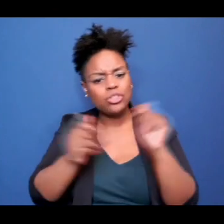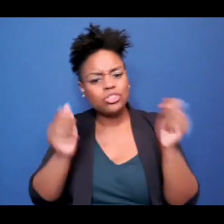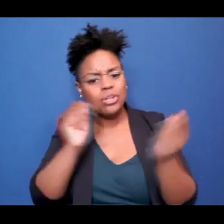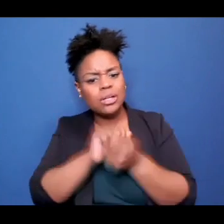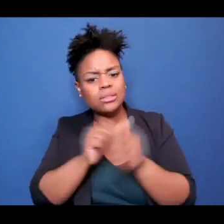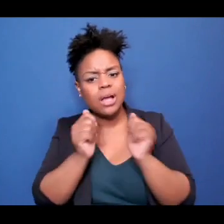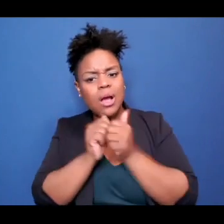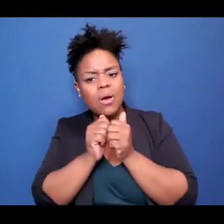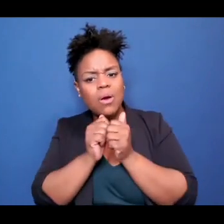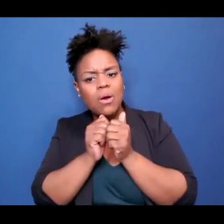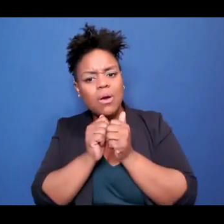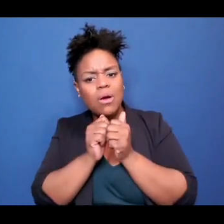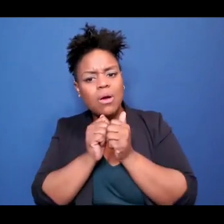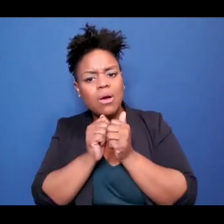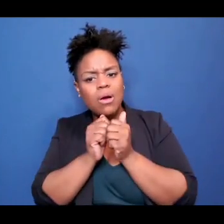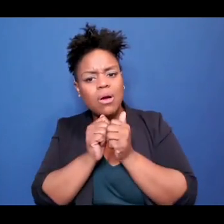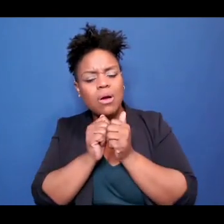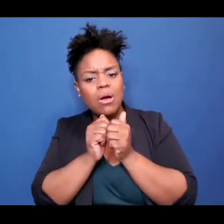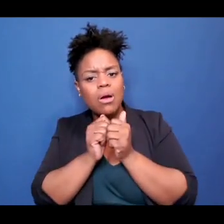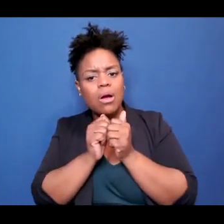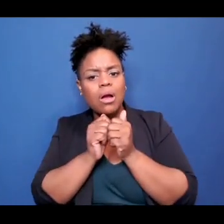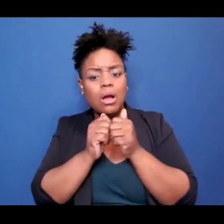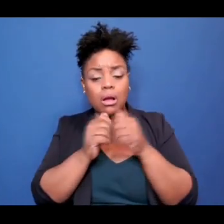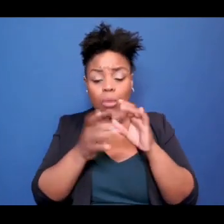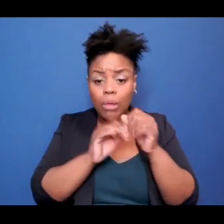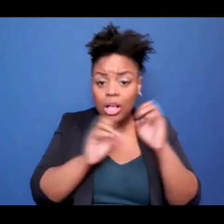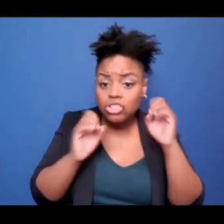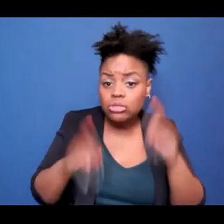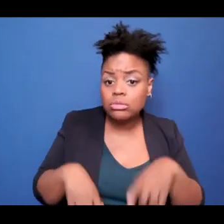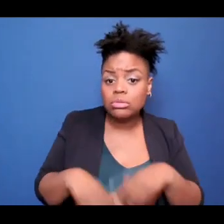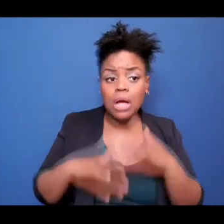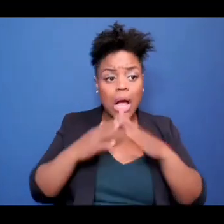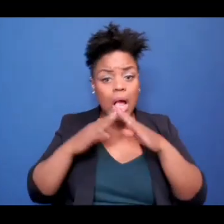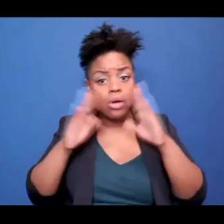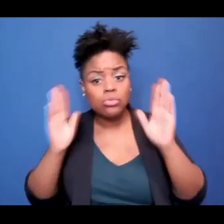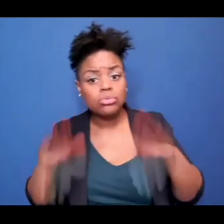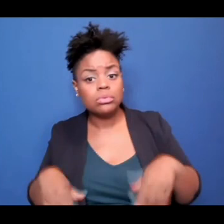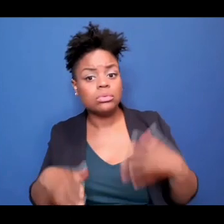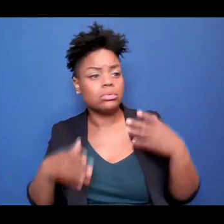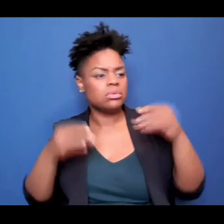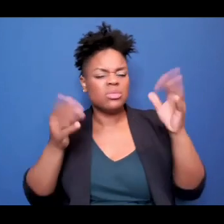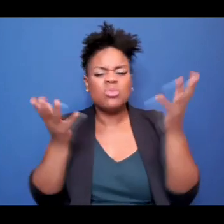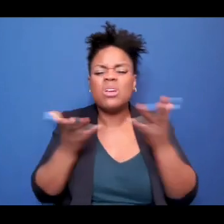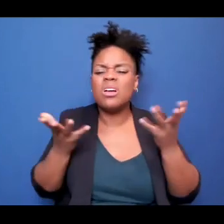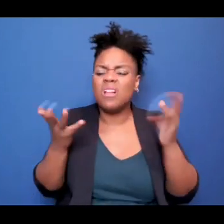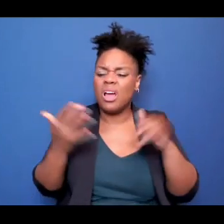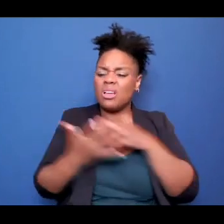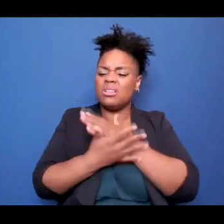CARE IN THIS ONE REALM, HOW DO WE CHANGE THE SYSTEM AS IT RELATE TO EDUCATION, AS IT RELATES TO HOUSING AND RETAIL AND AS IT RELATES TO -- I MEAN,